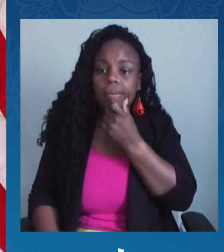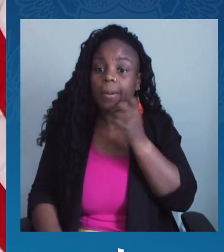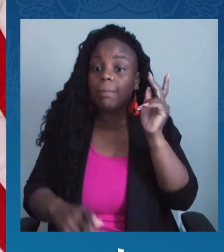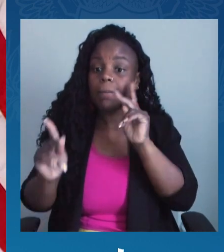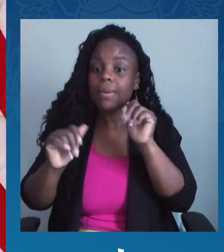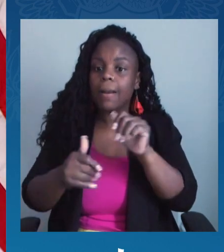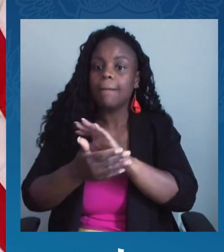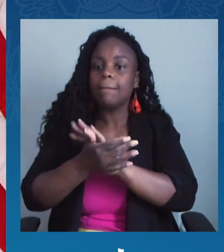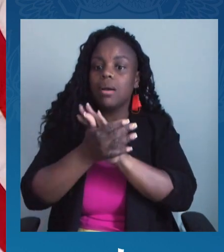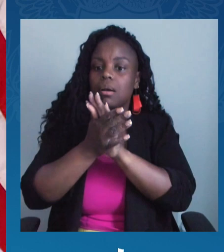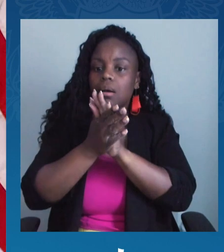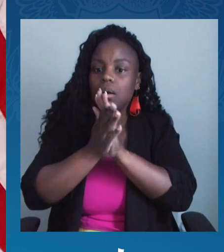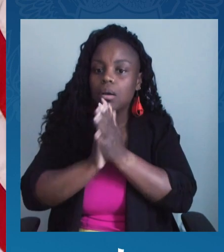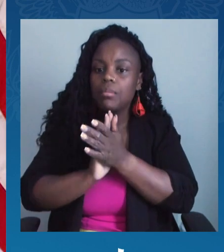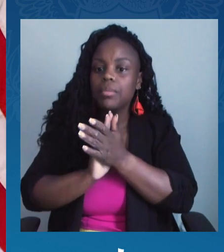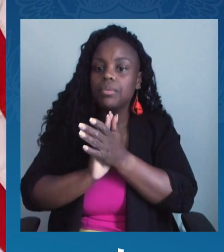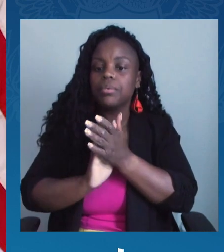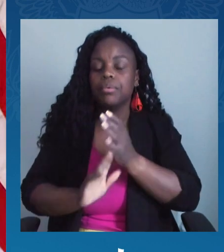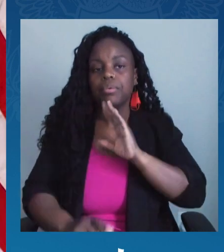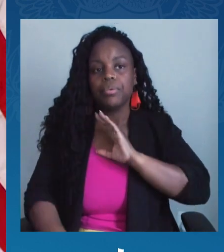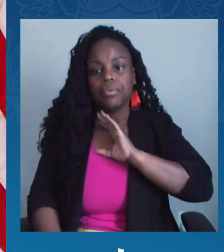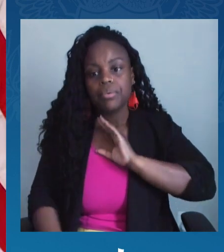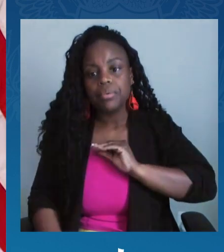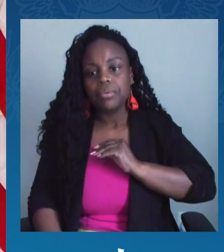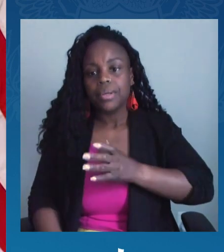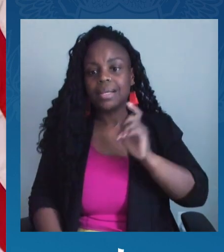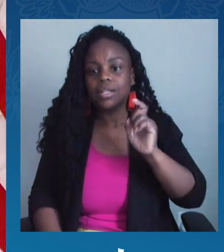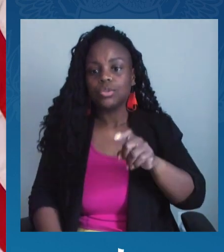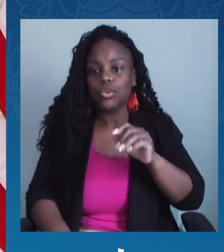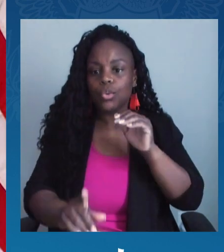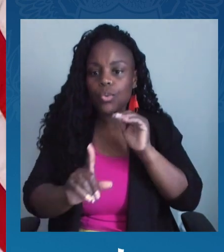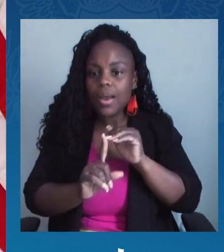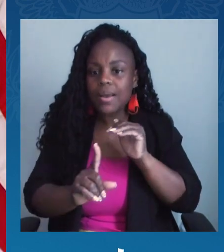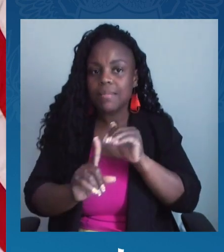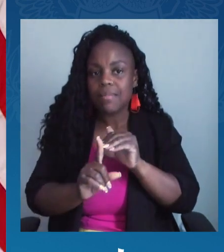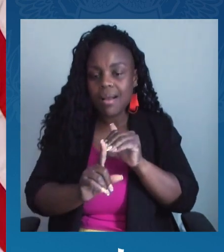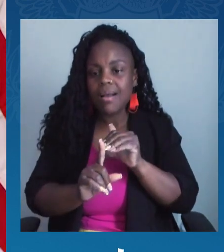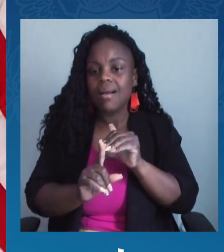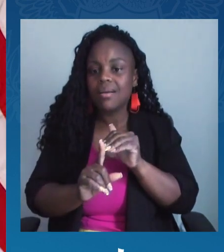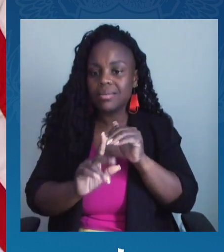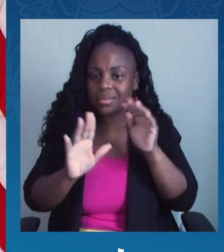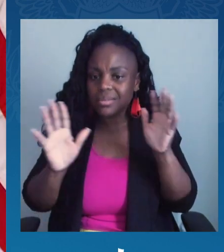and we have to remind them of what is good and what is right